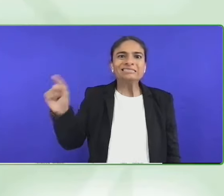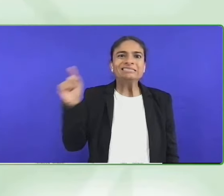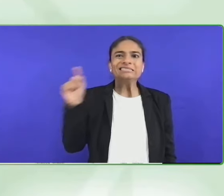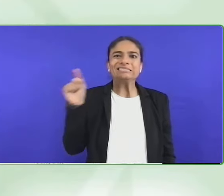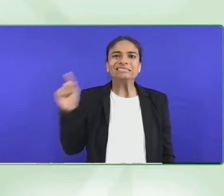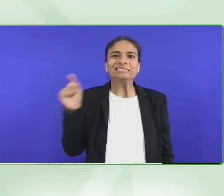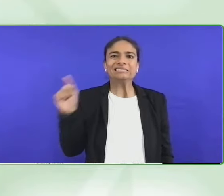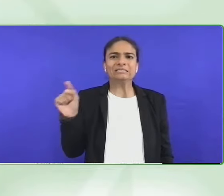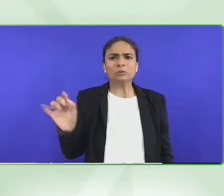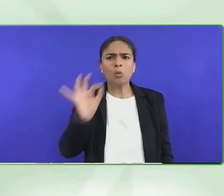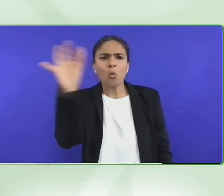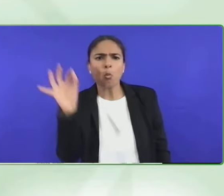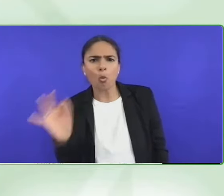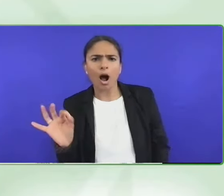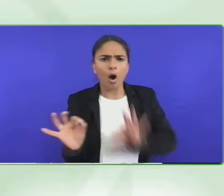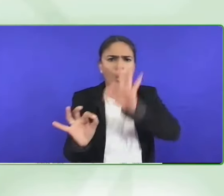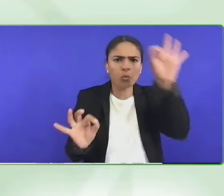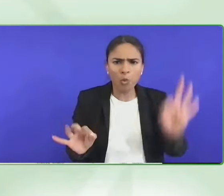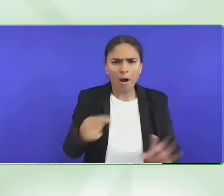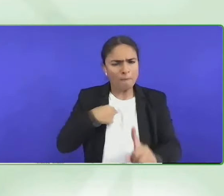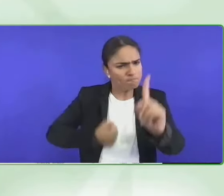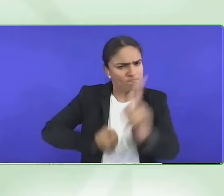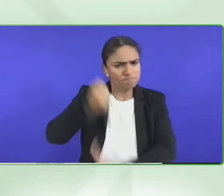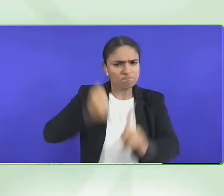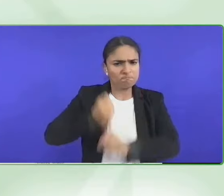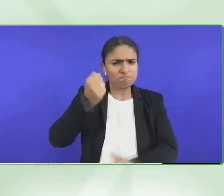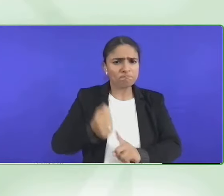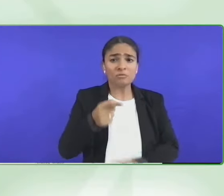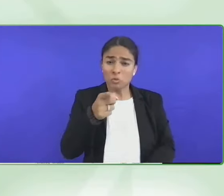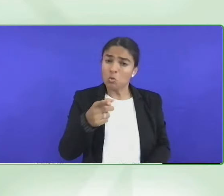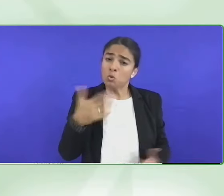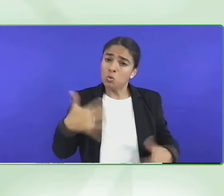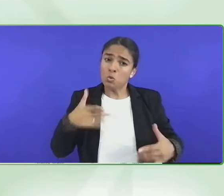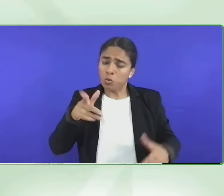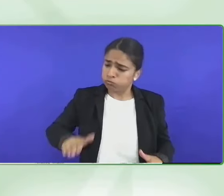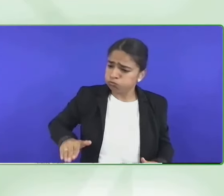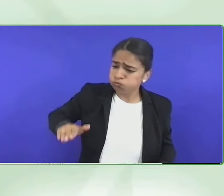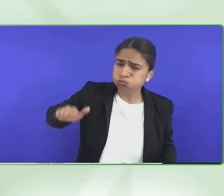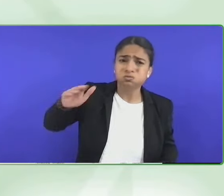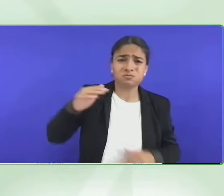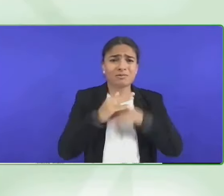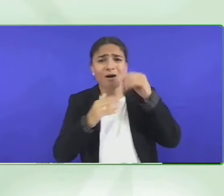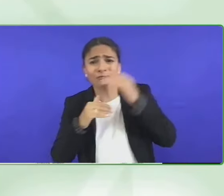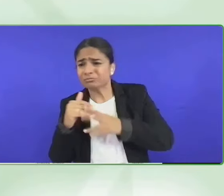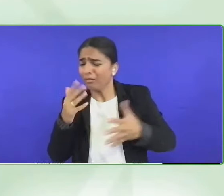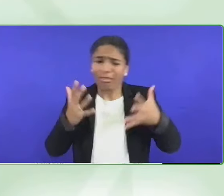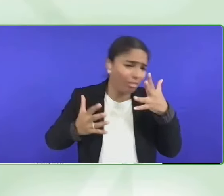If you think about it from a working perspective, when we build